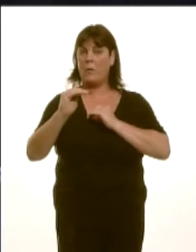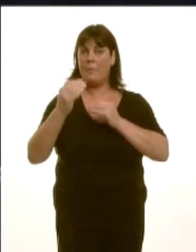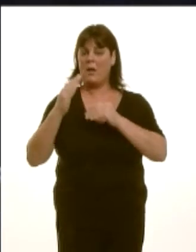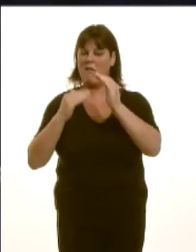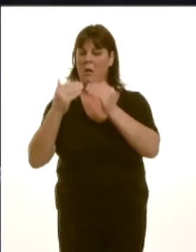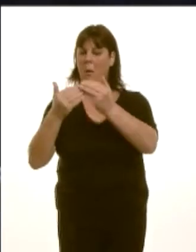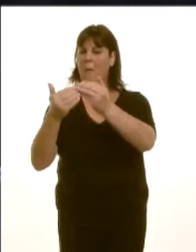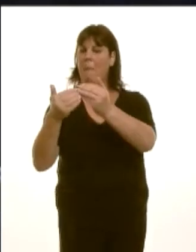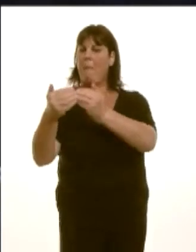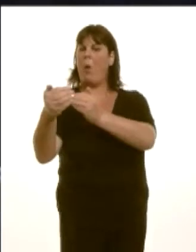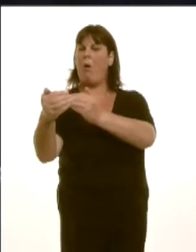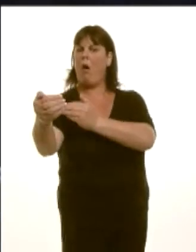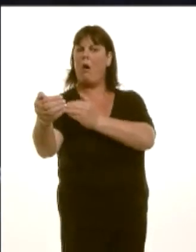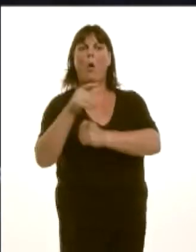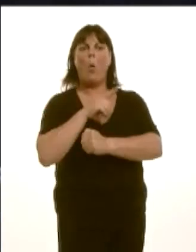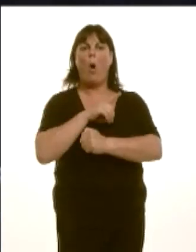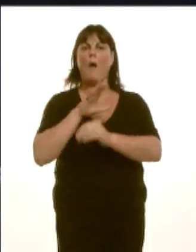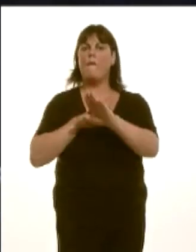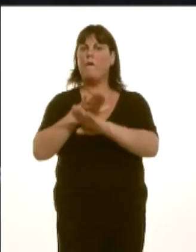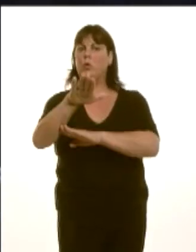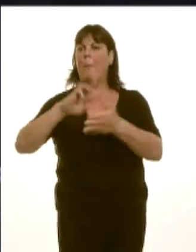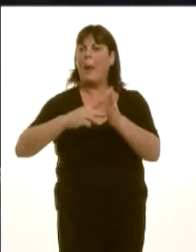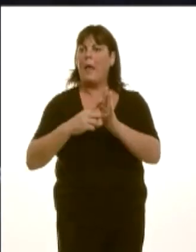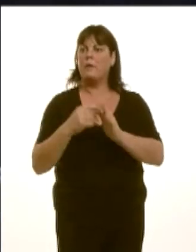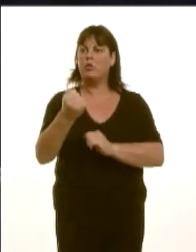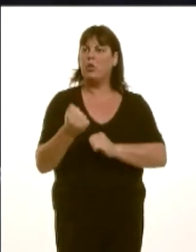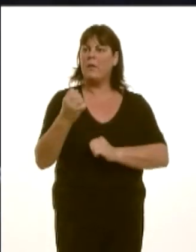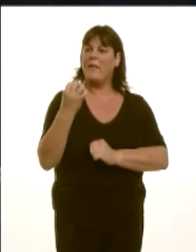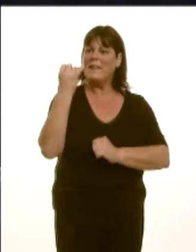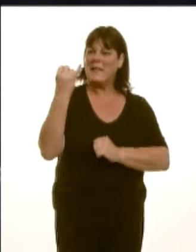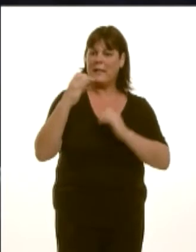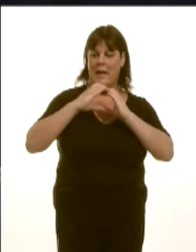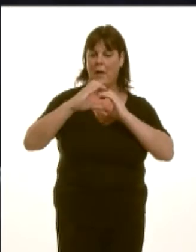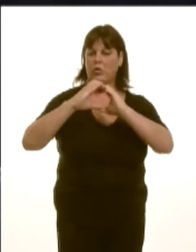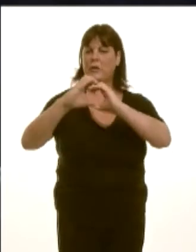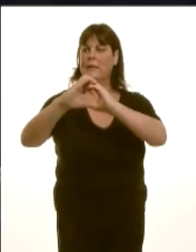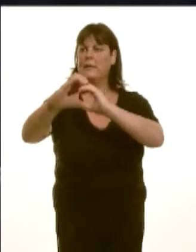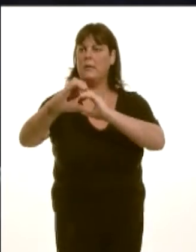trains, as part of a £13 million investment, which you described as ‘futureproofing’ the network.